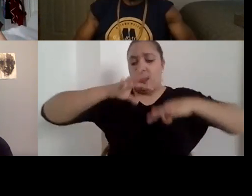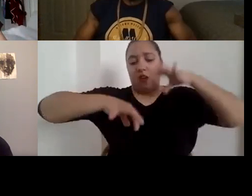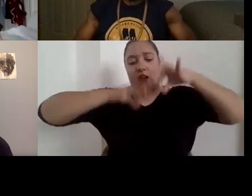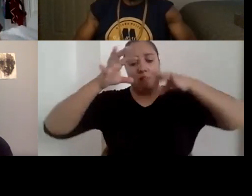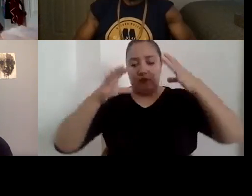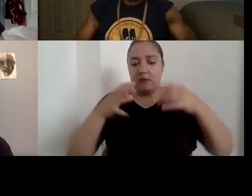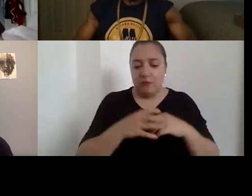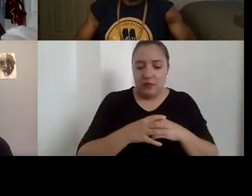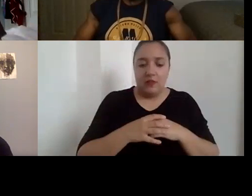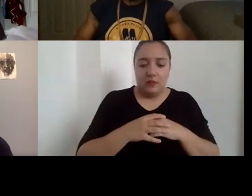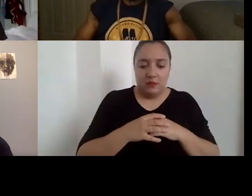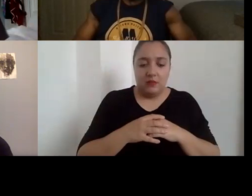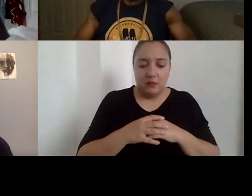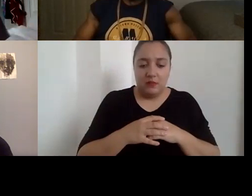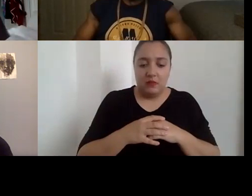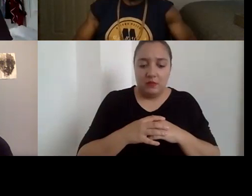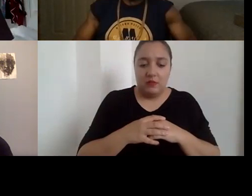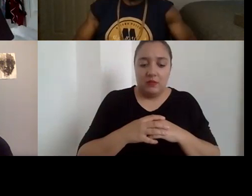there's a whole lot of time to think about things, you know.